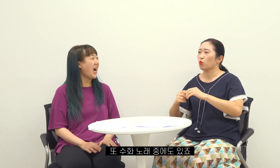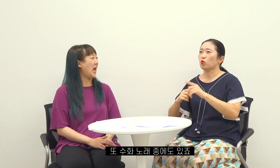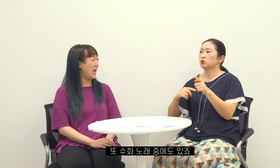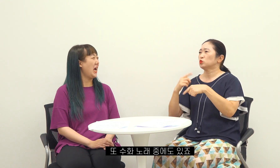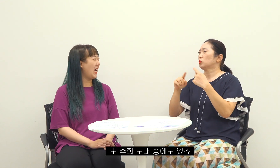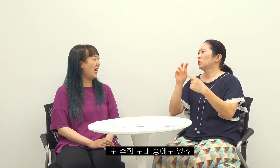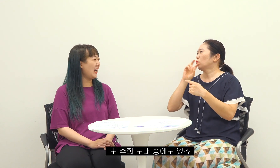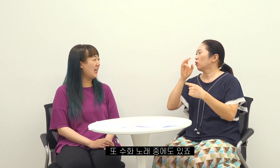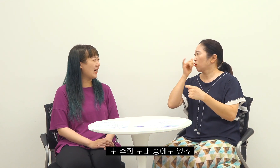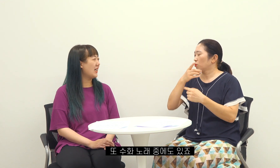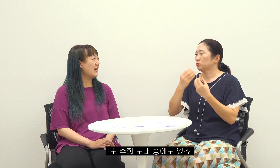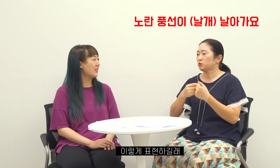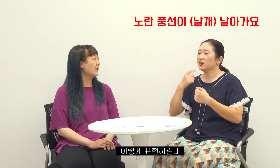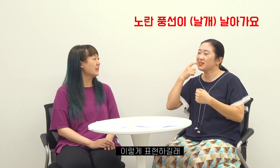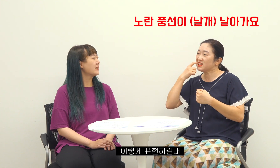It's also in sign language songs.